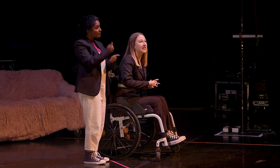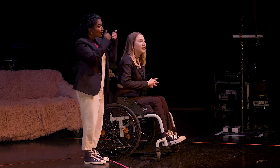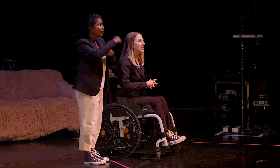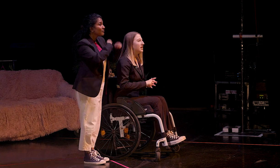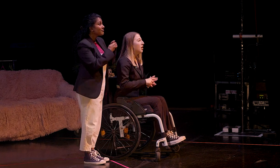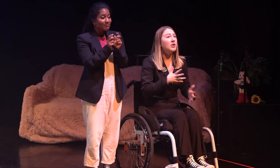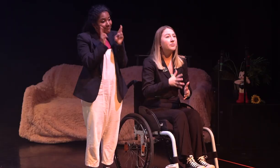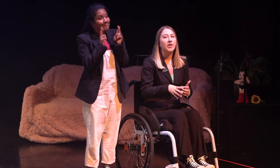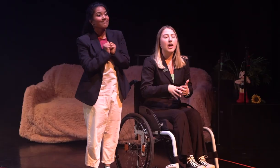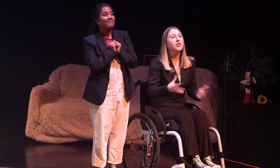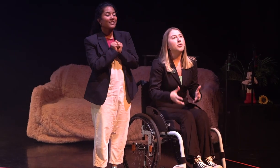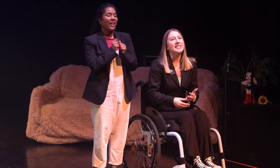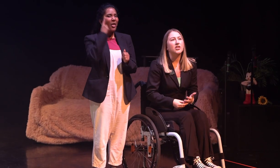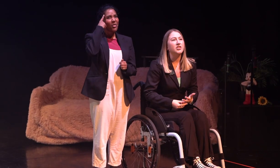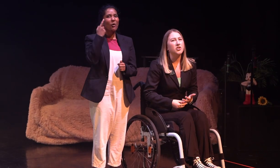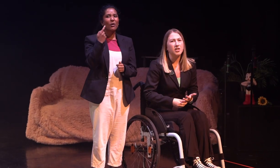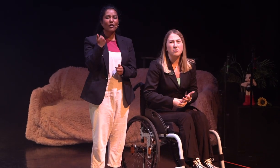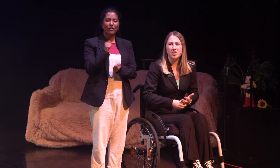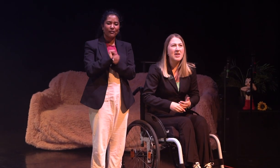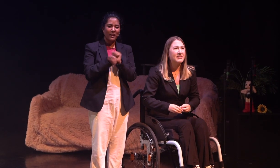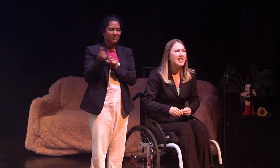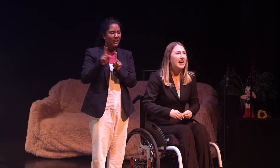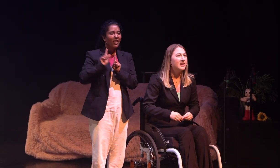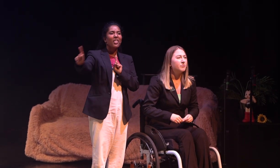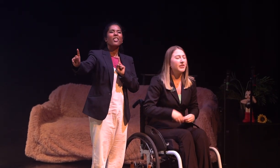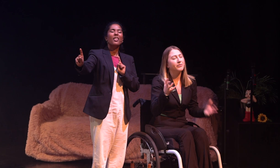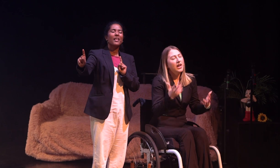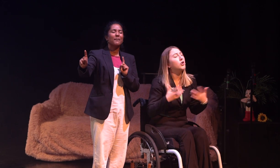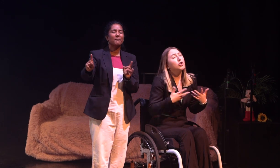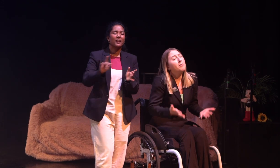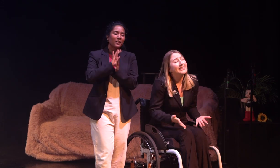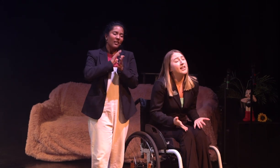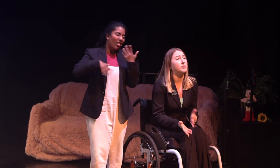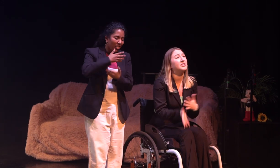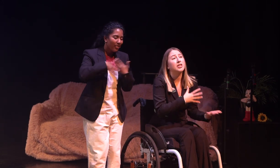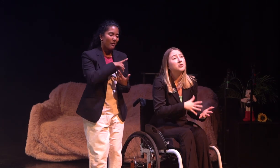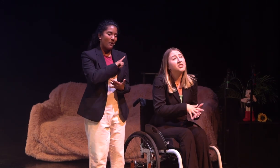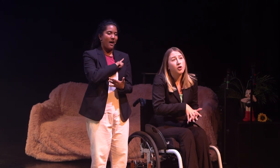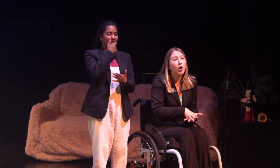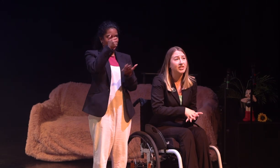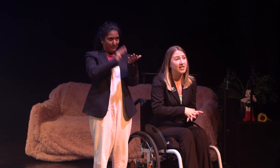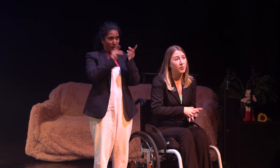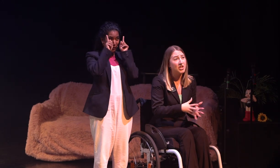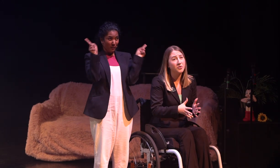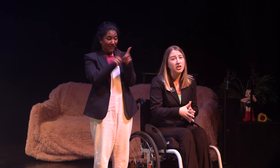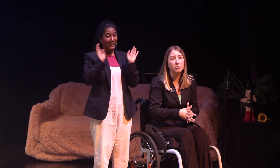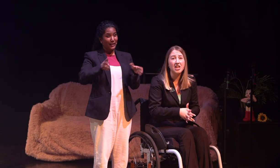mates. Well, I thought we did cos he sorta ghosted me after that. It all got messy cos about six months into the course he had to quit uni cos of